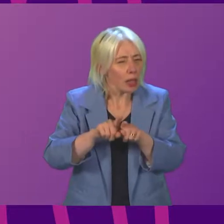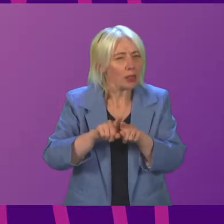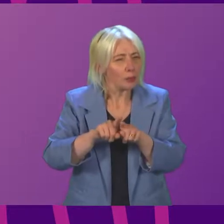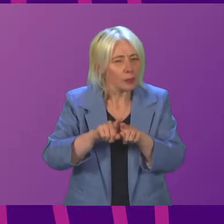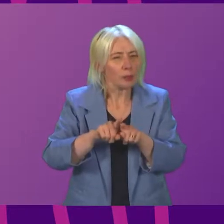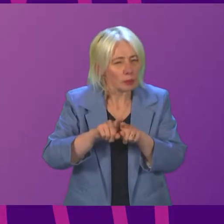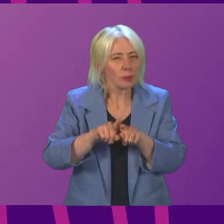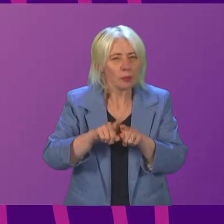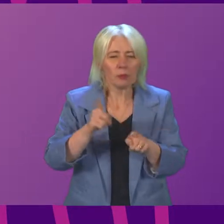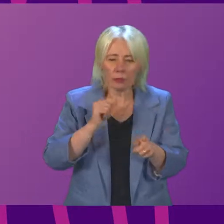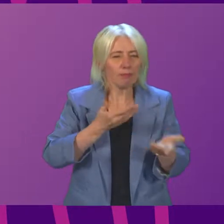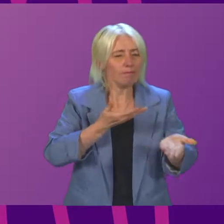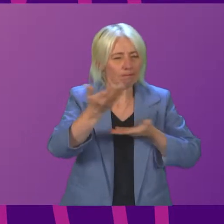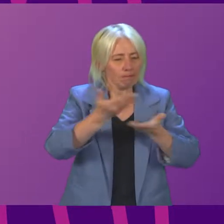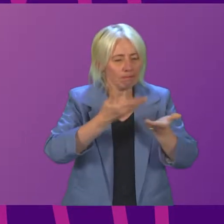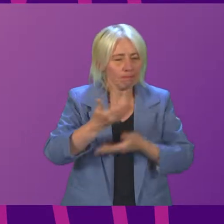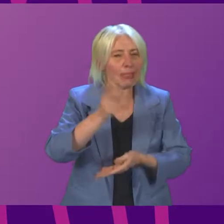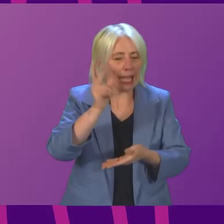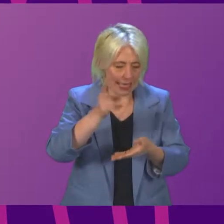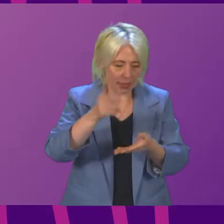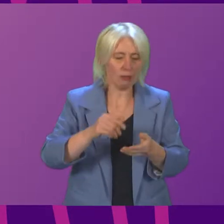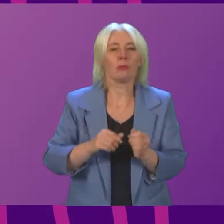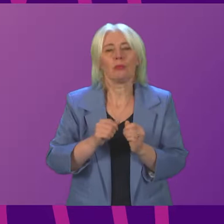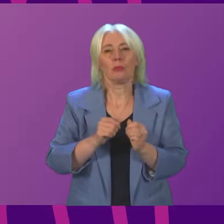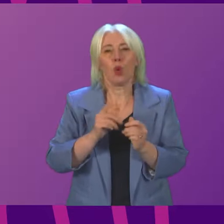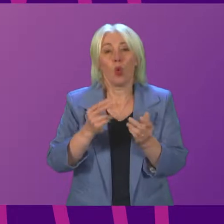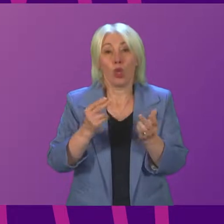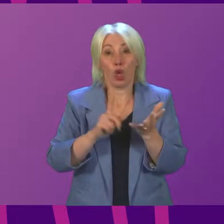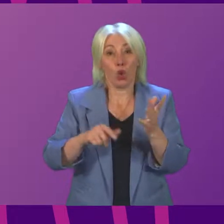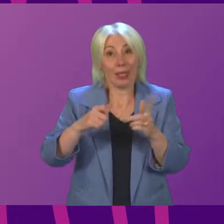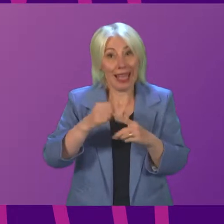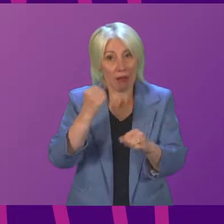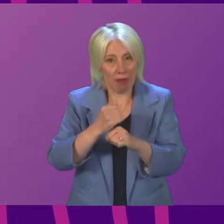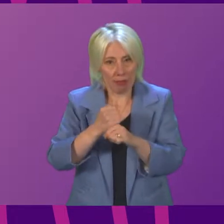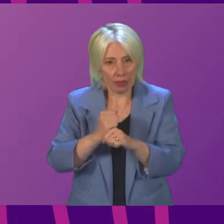Having discussed the matter again with the UK Government, the Secretary of State and